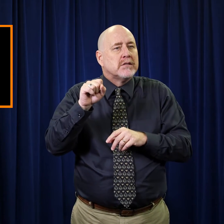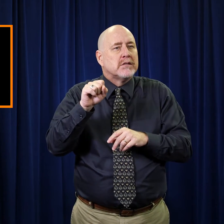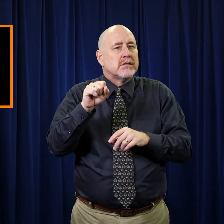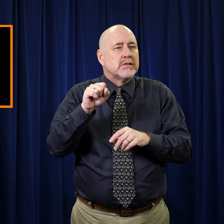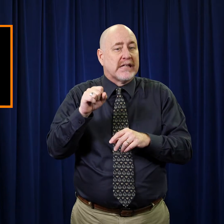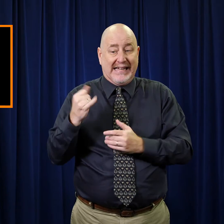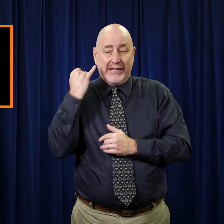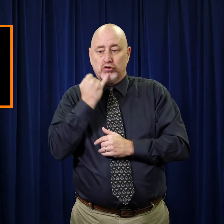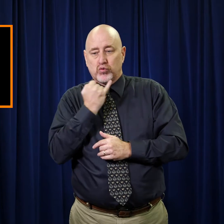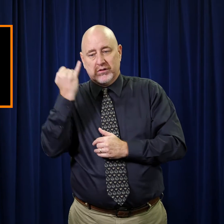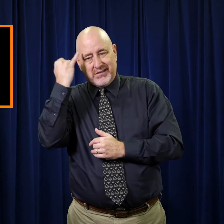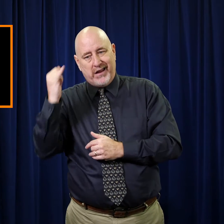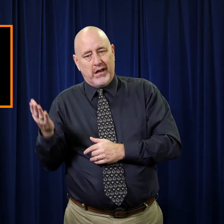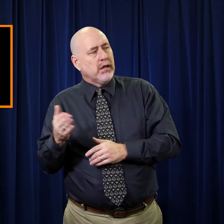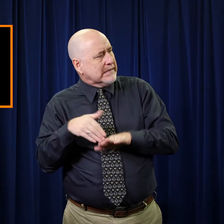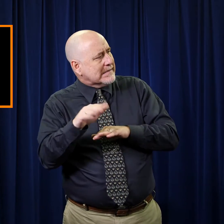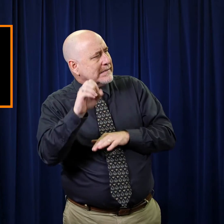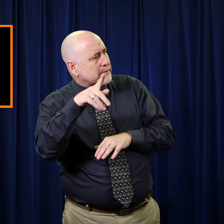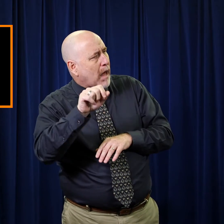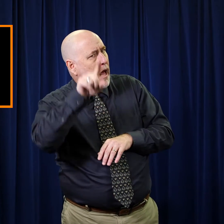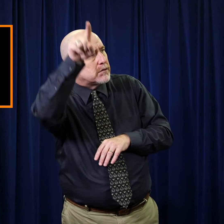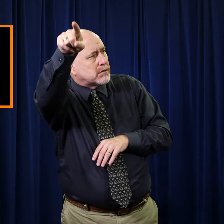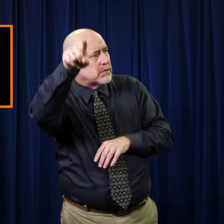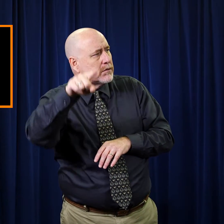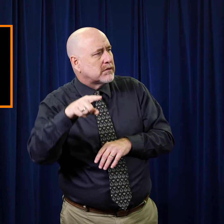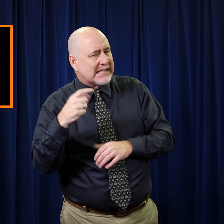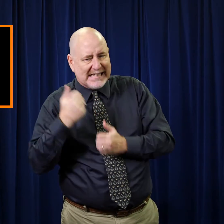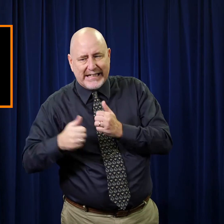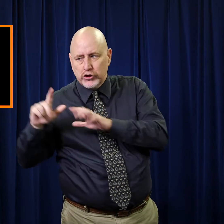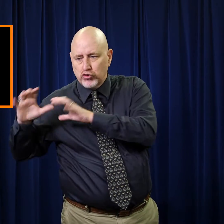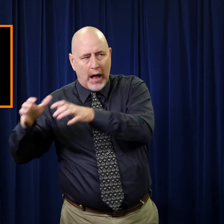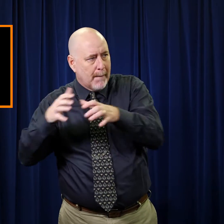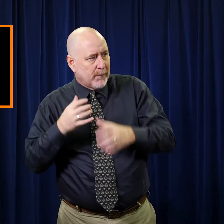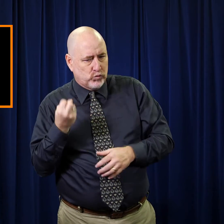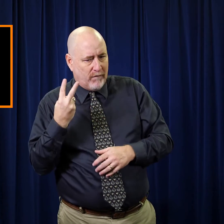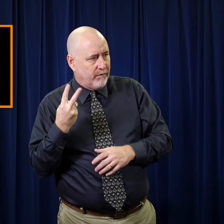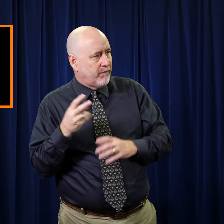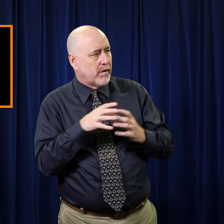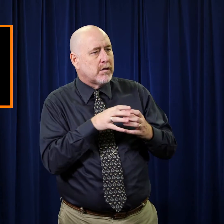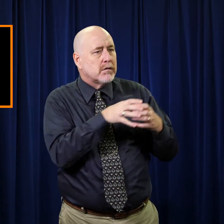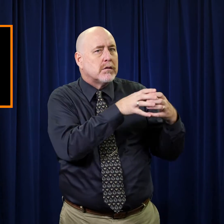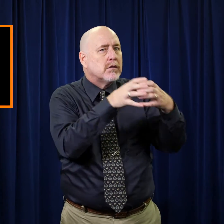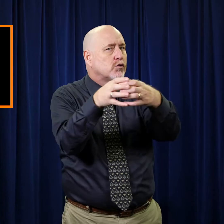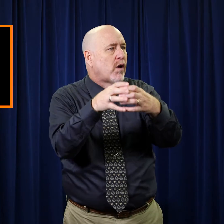Canaan land. Israel suggested it. "Why don't we send spies; one from each tribe